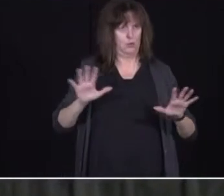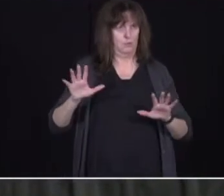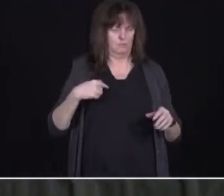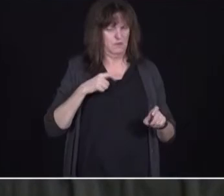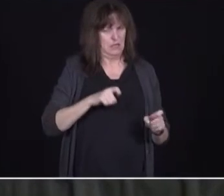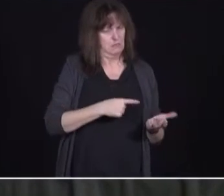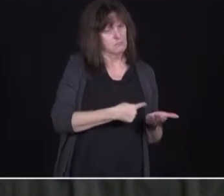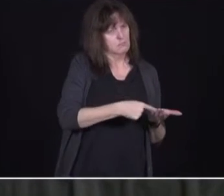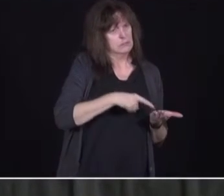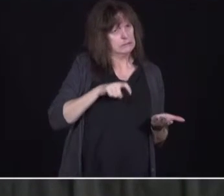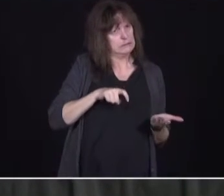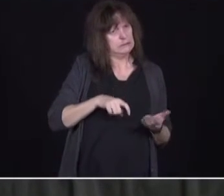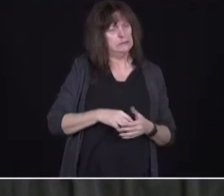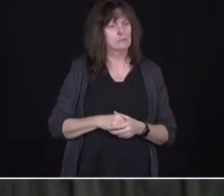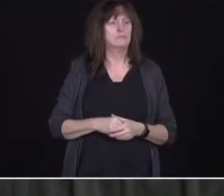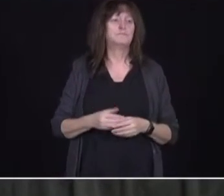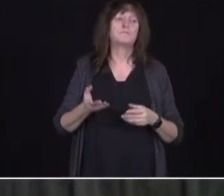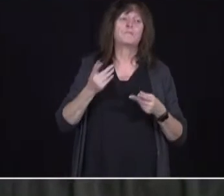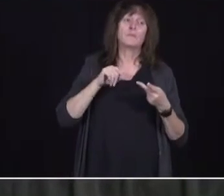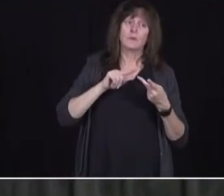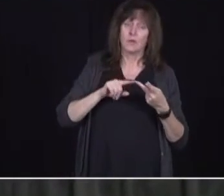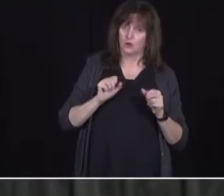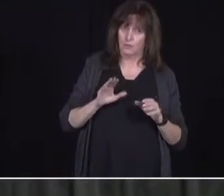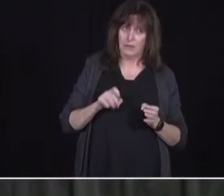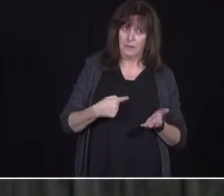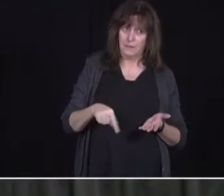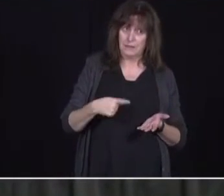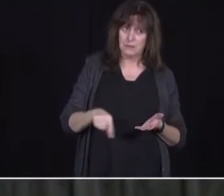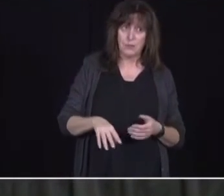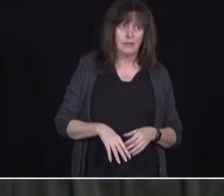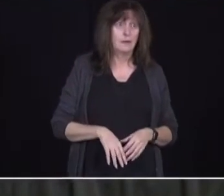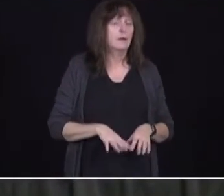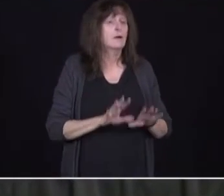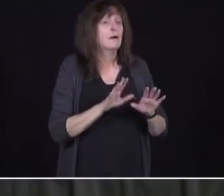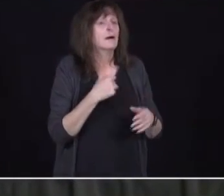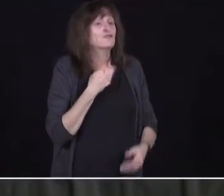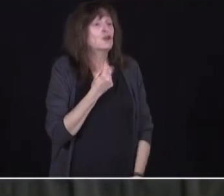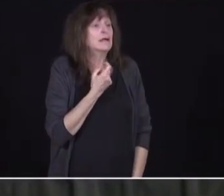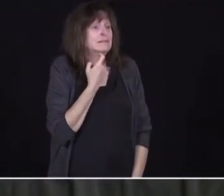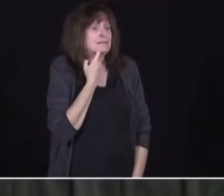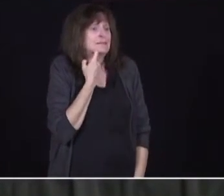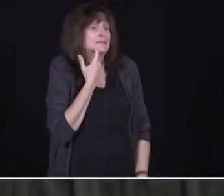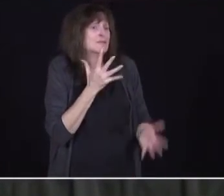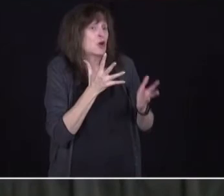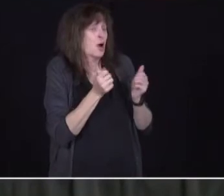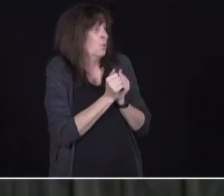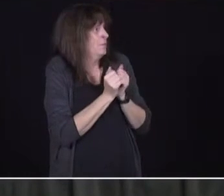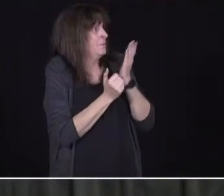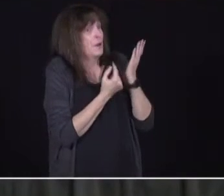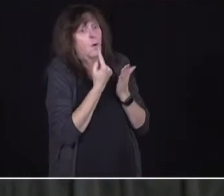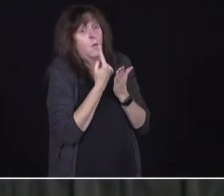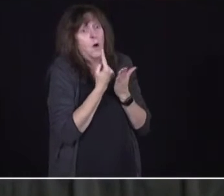want to make sure once they come, where they are going and where we are needed most. Followup.